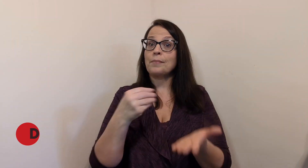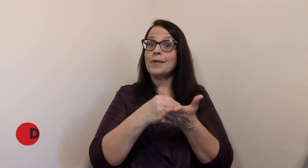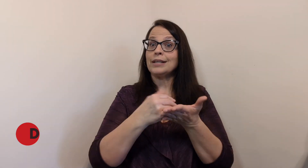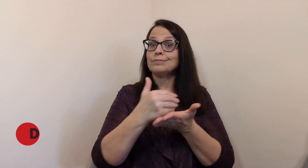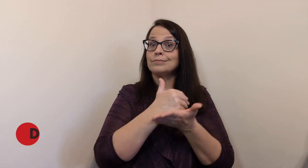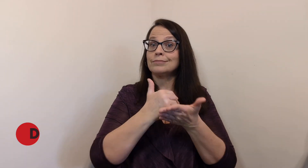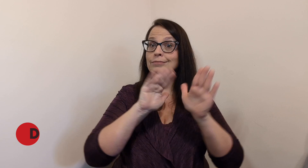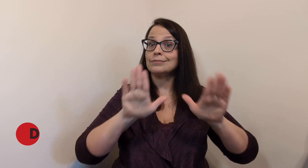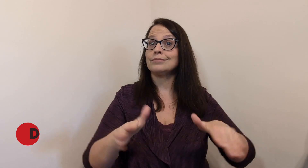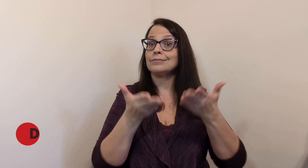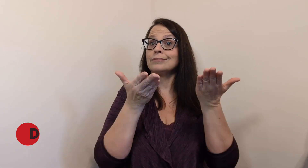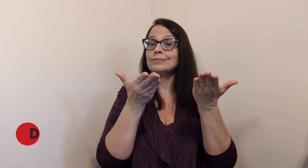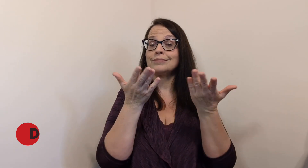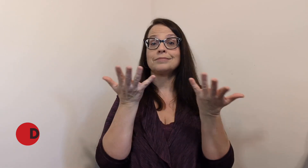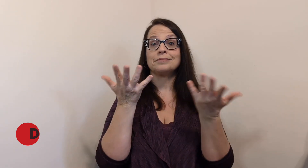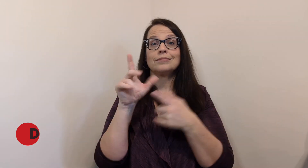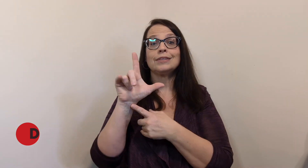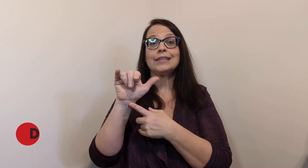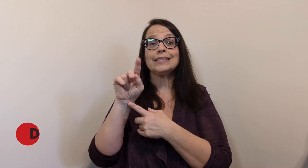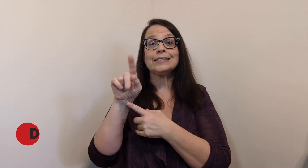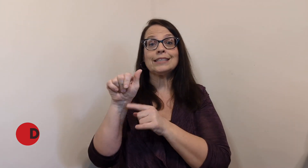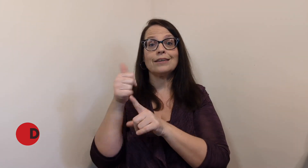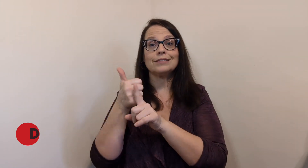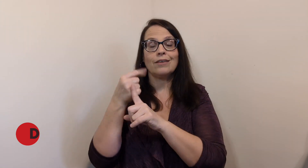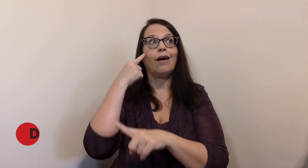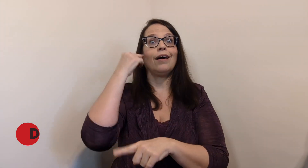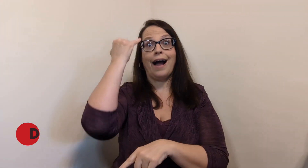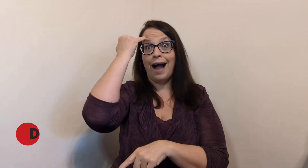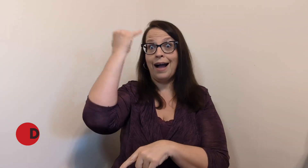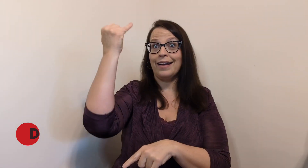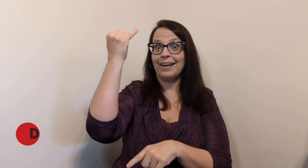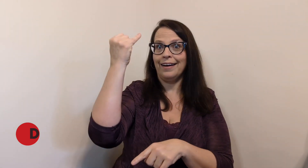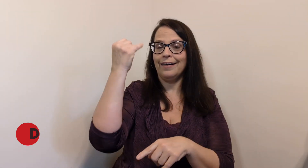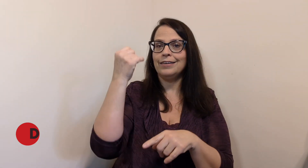[ROBYN]: To help raise funds for this year’s Camp, Linda came